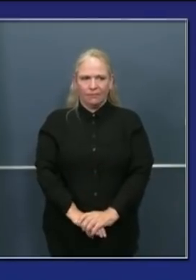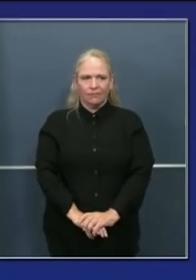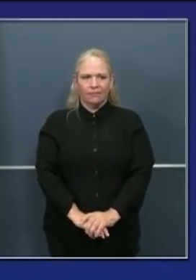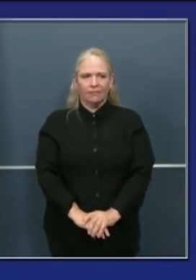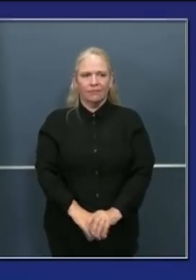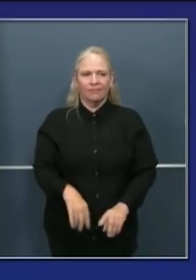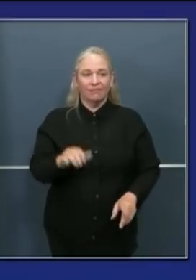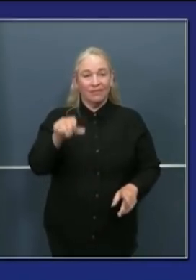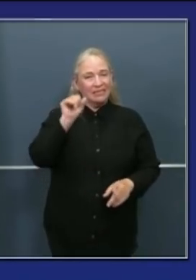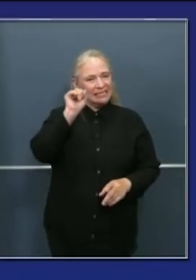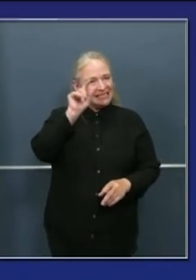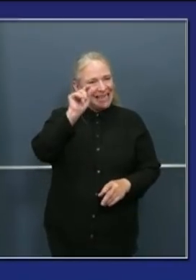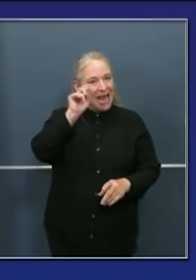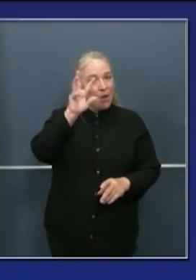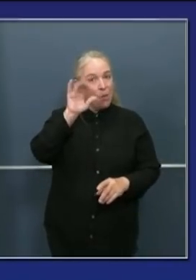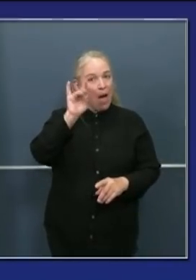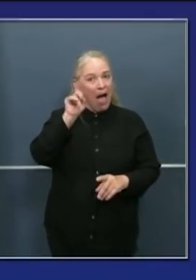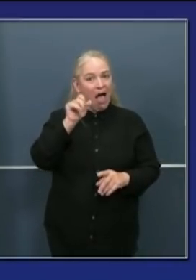REPRESENTED IN THIS SLIDE AND